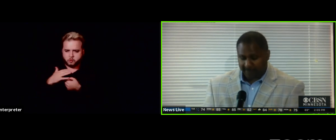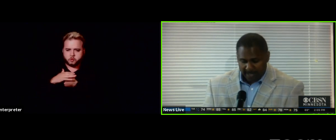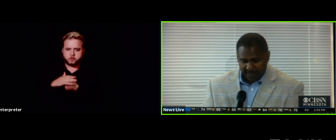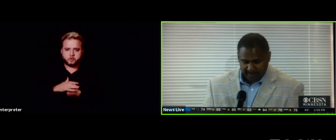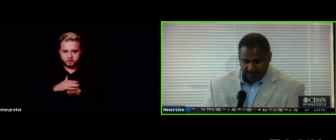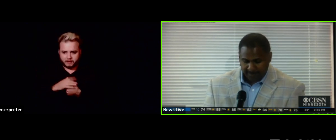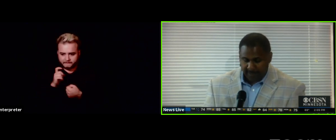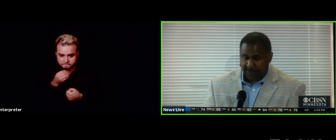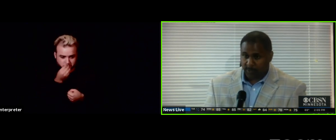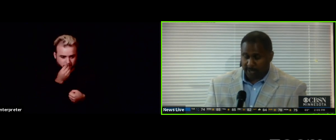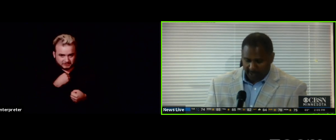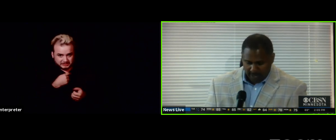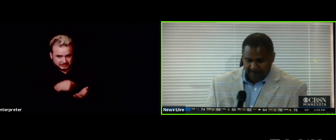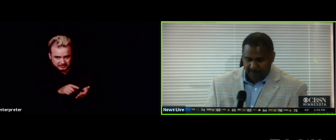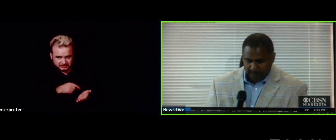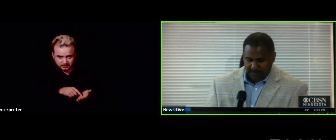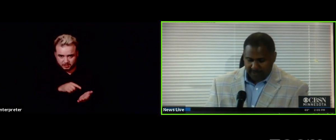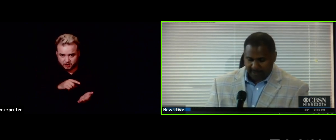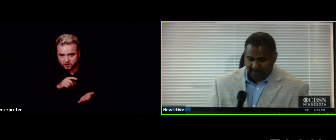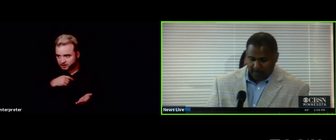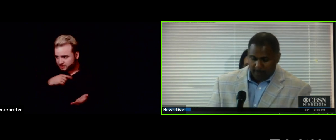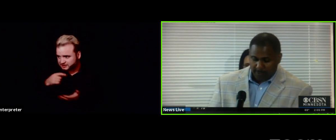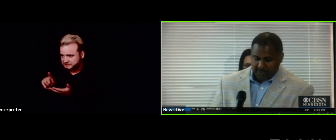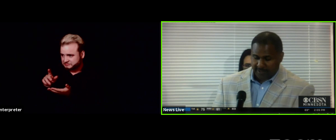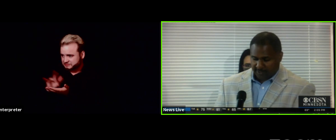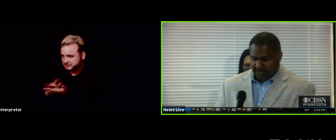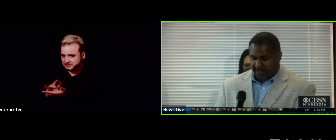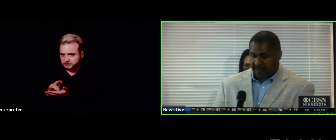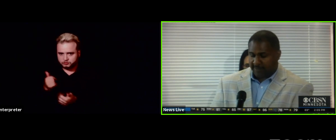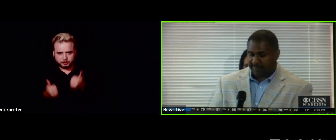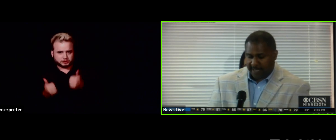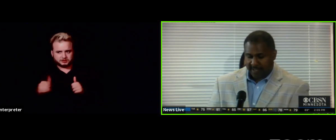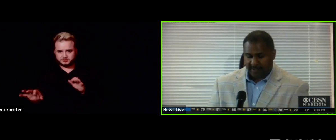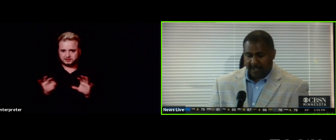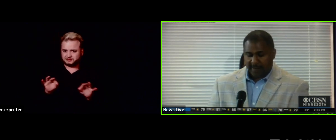medicine so we are grateful to Governor Walz and Lieutenant Governor Flanagan again for